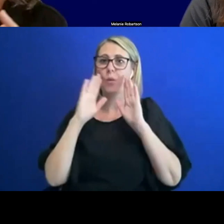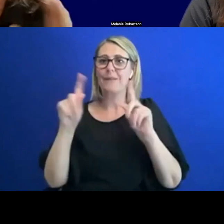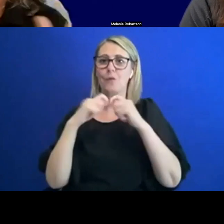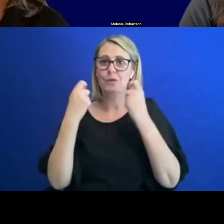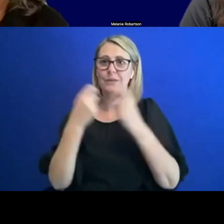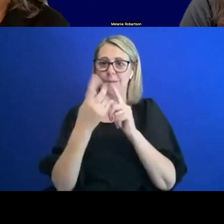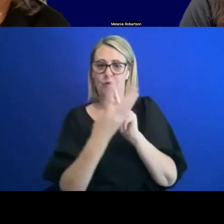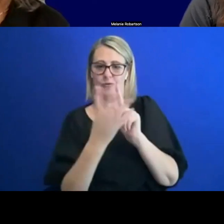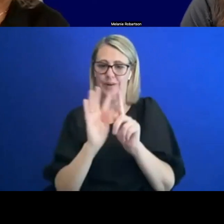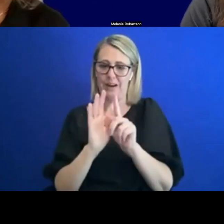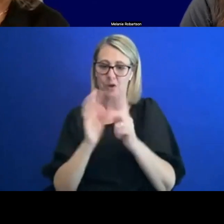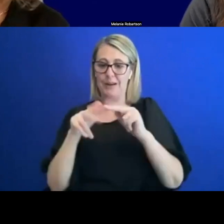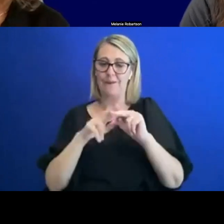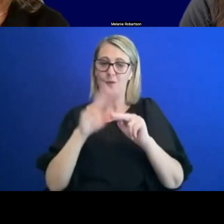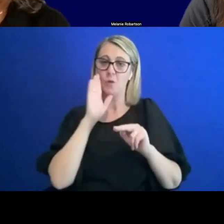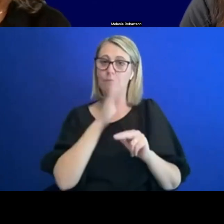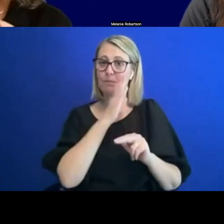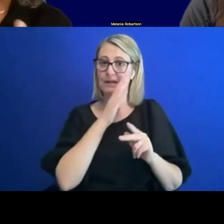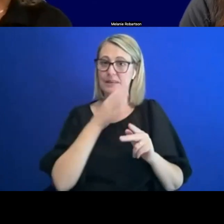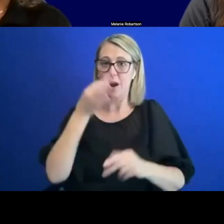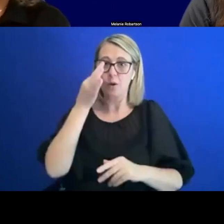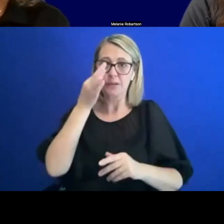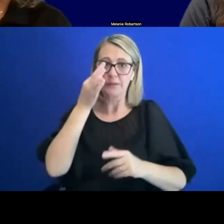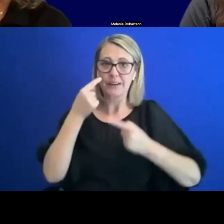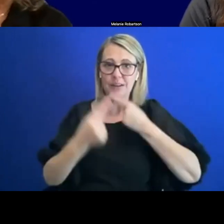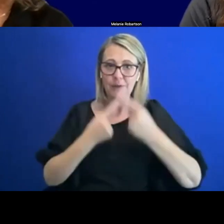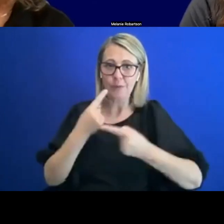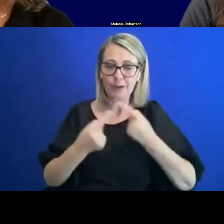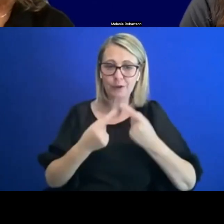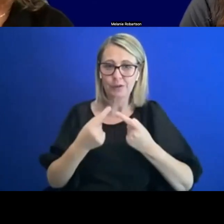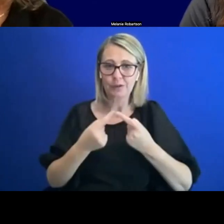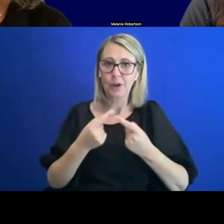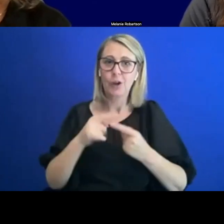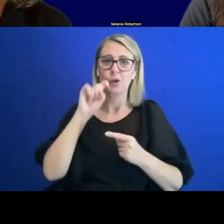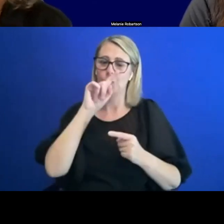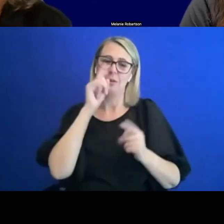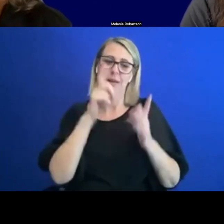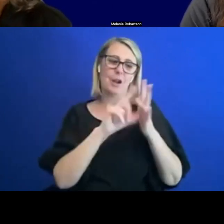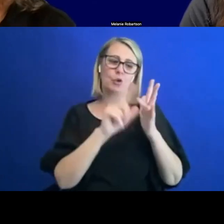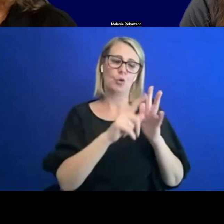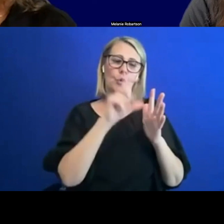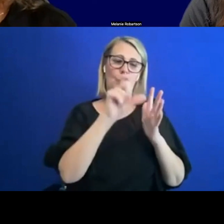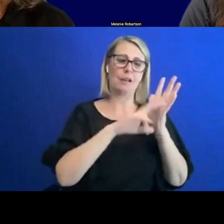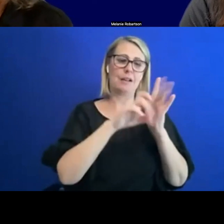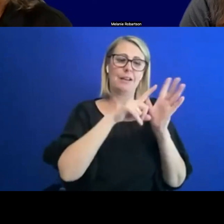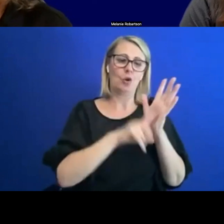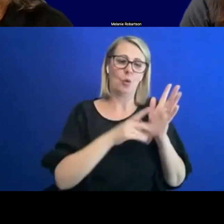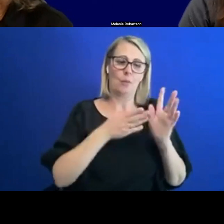you miss out on that observation, you will not be able to then do your clinical pathways correctly.